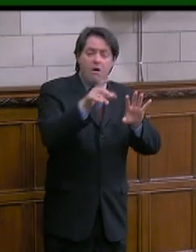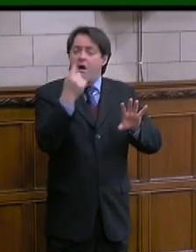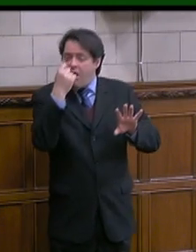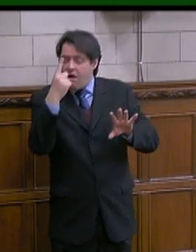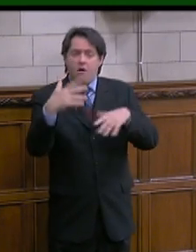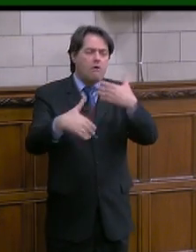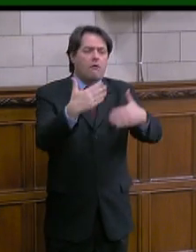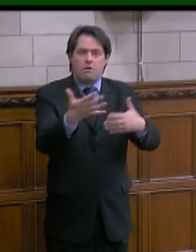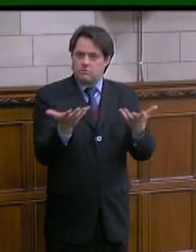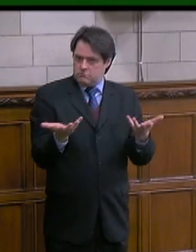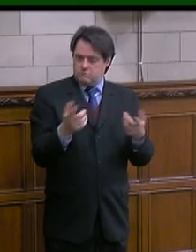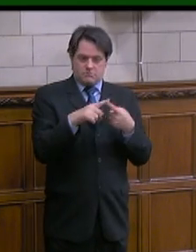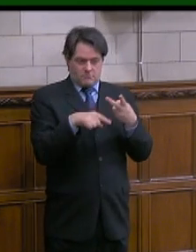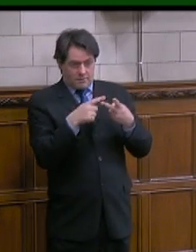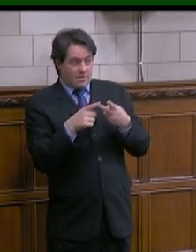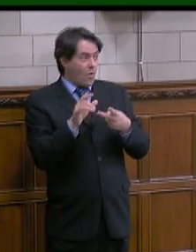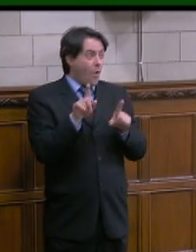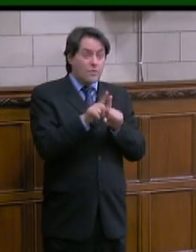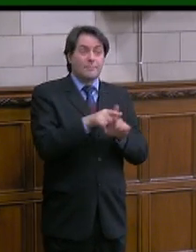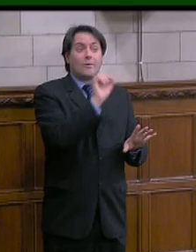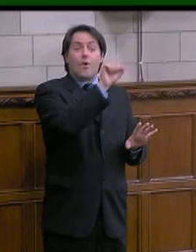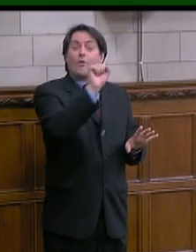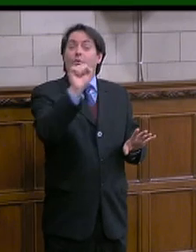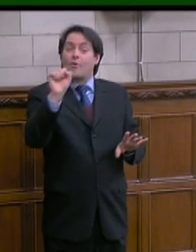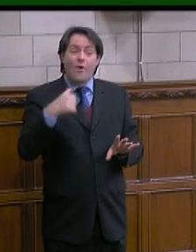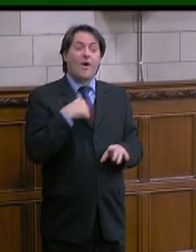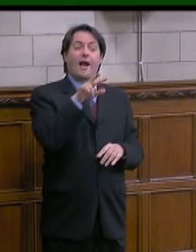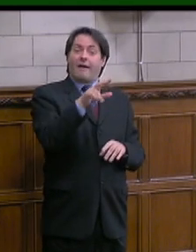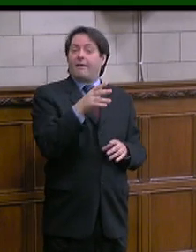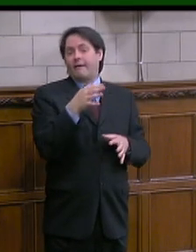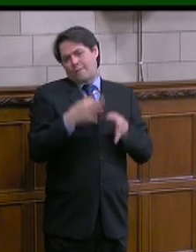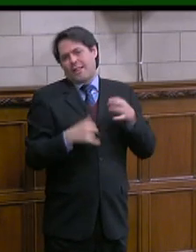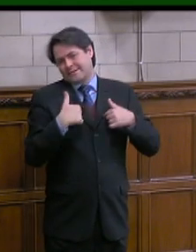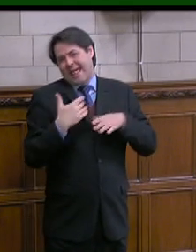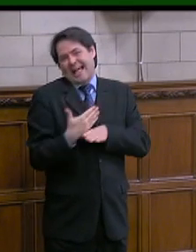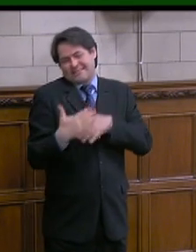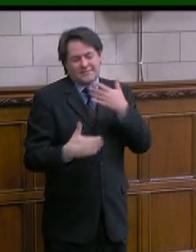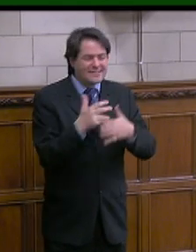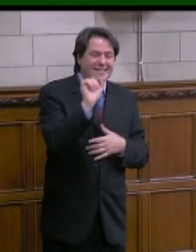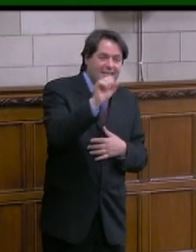Believe it or not, being able to sign has also meant that I can talk to people about